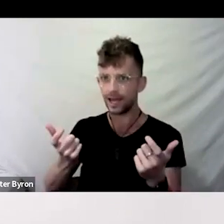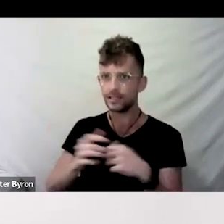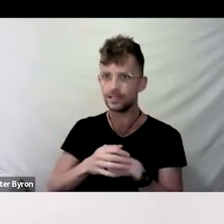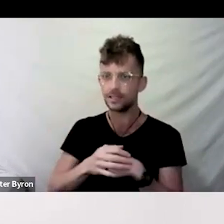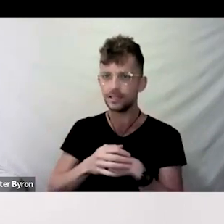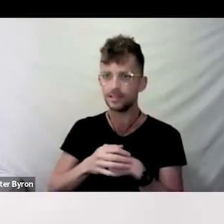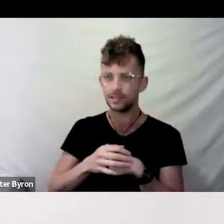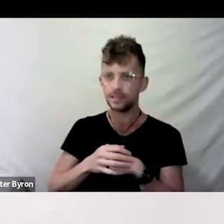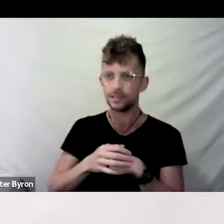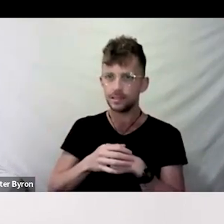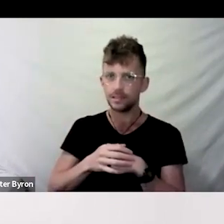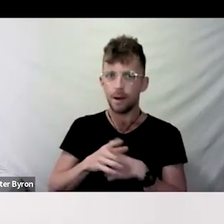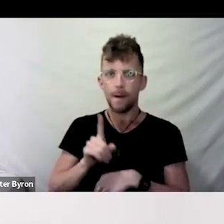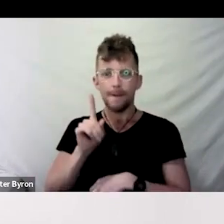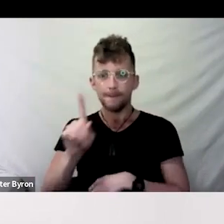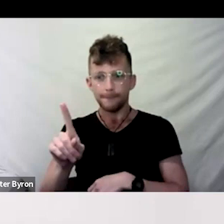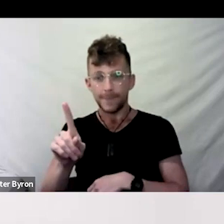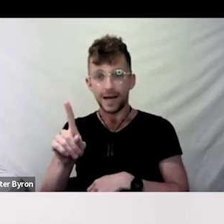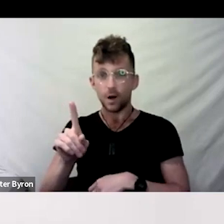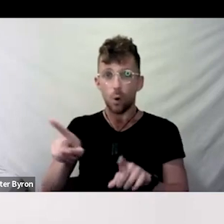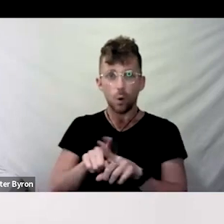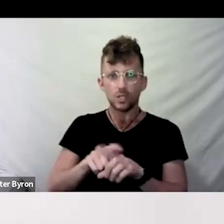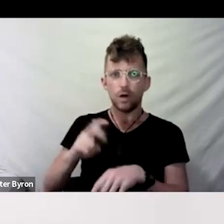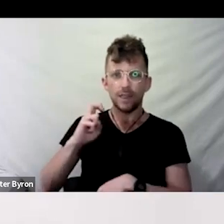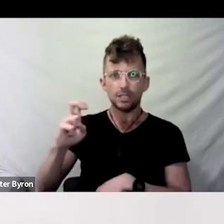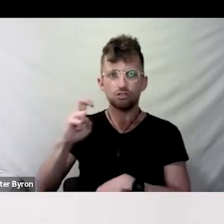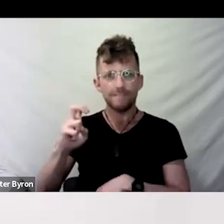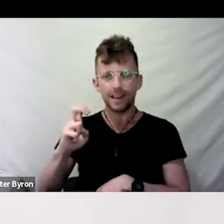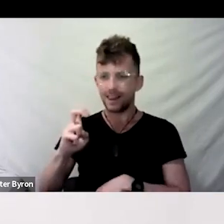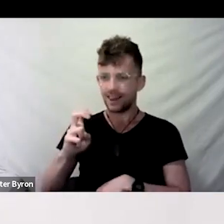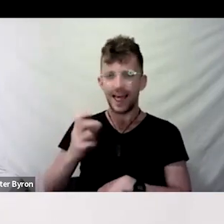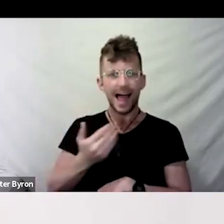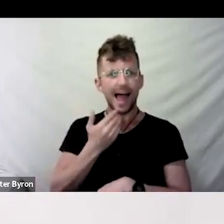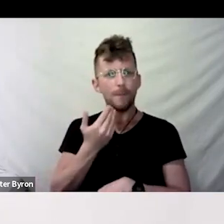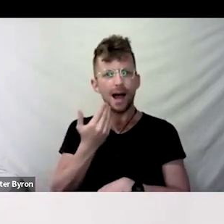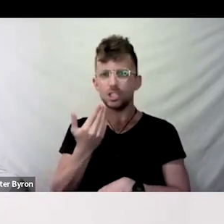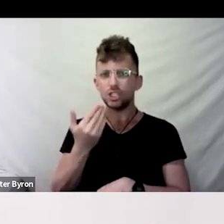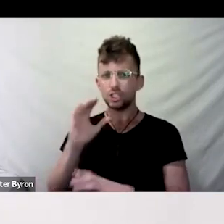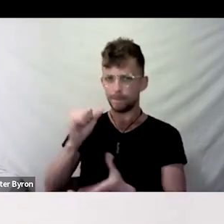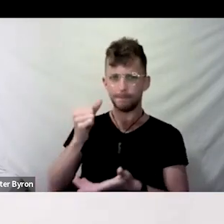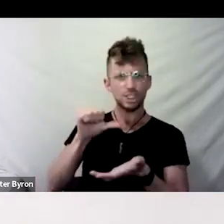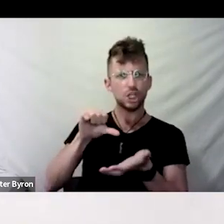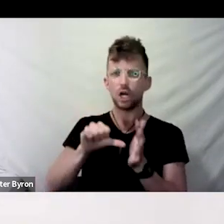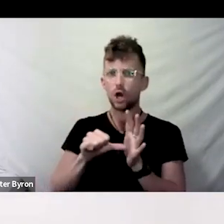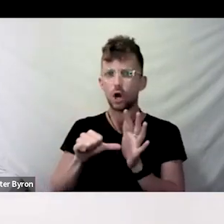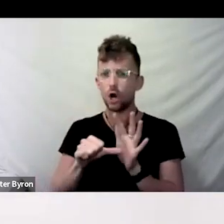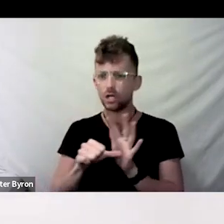how cost effective trips away overseas are. So we would just encourage you to work through those purchase rules.